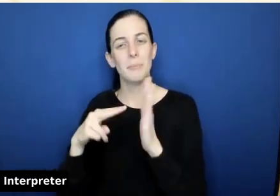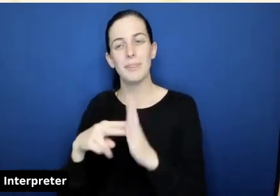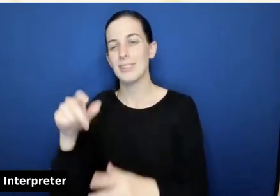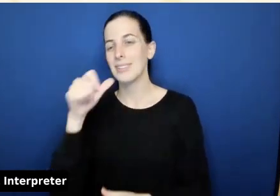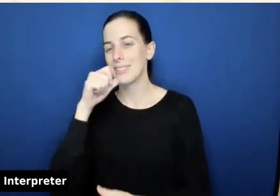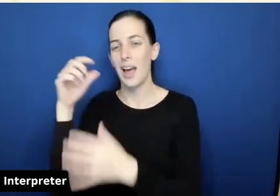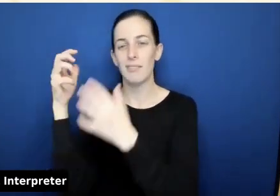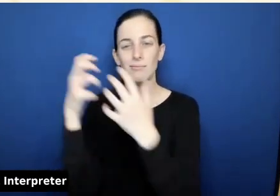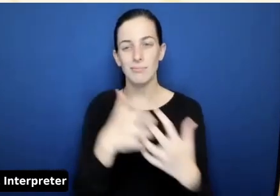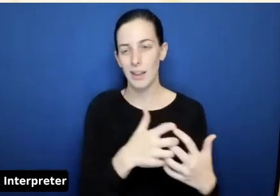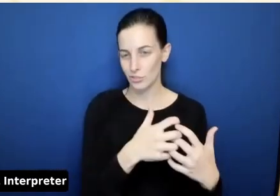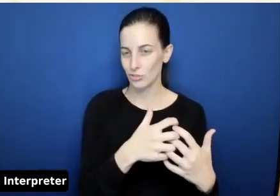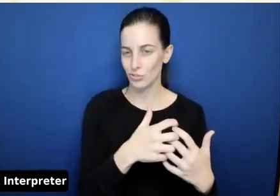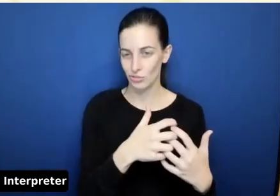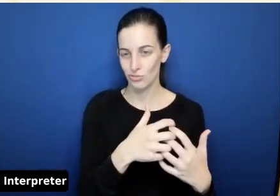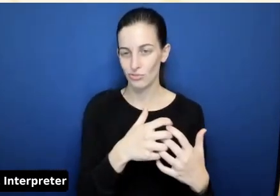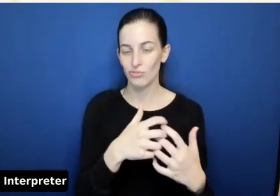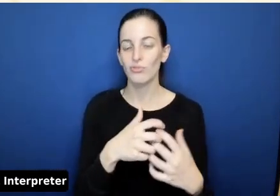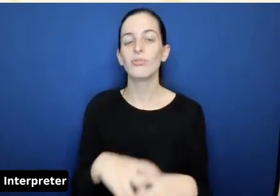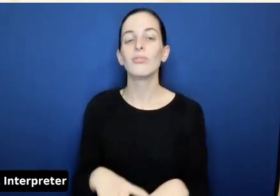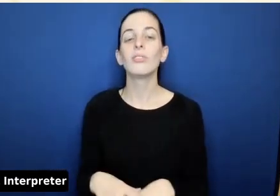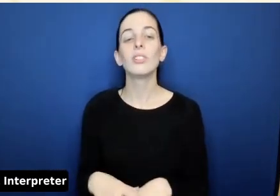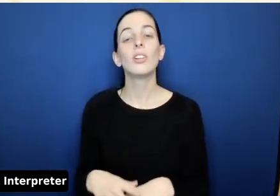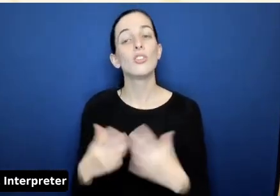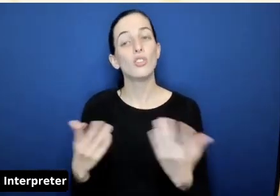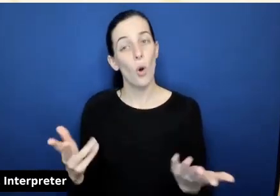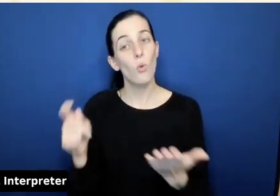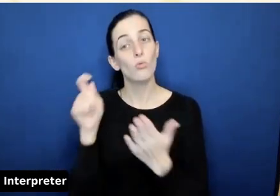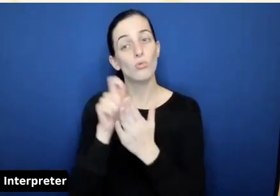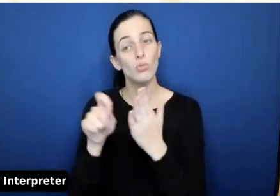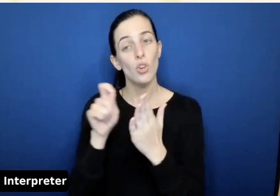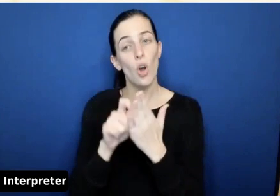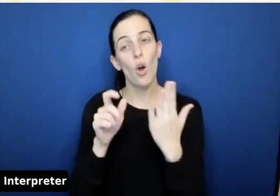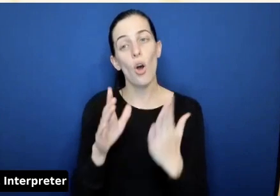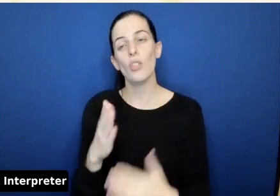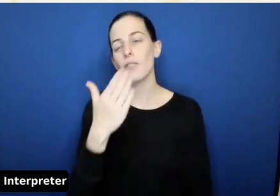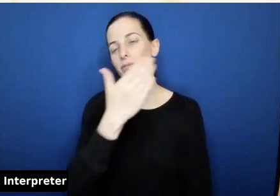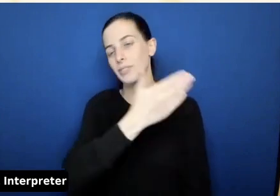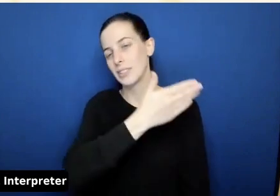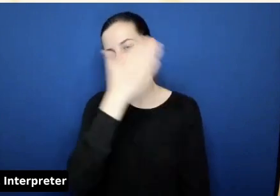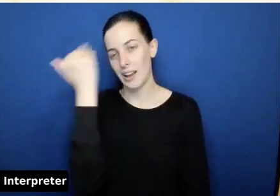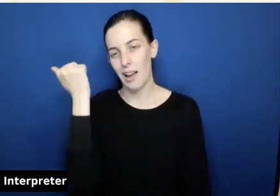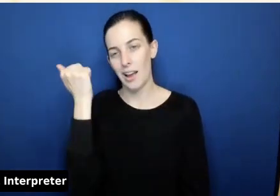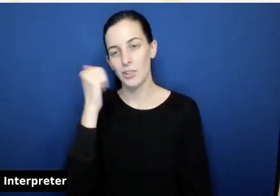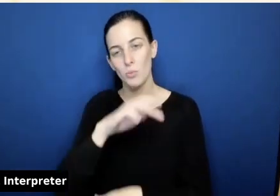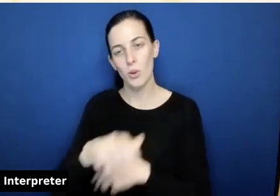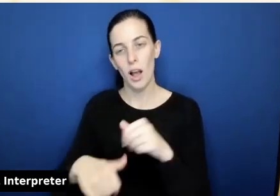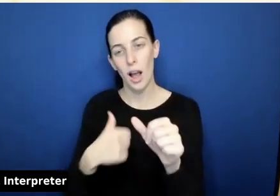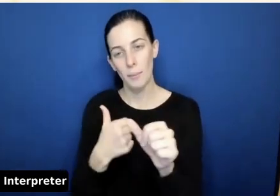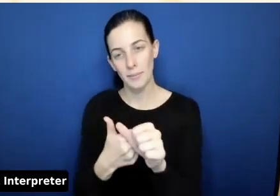So if the author forgets to update it dynamically, the user will struggle to choose the currently active item